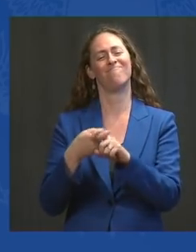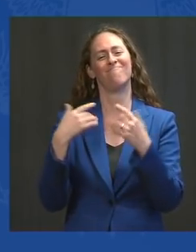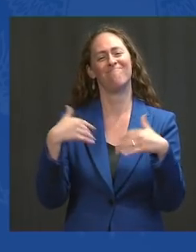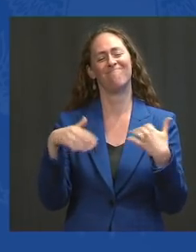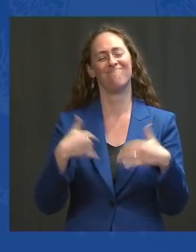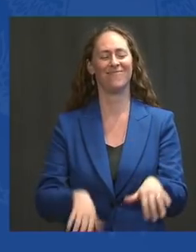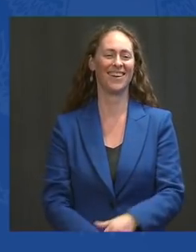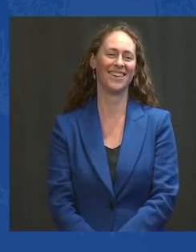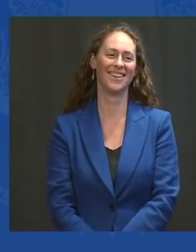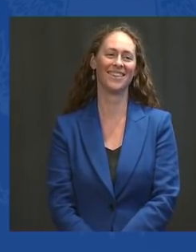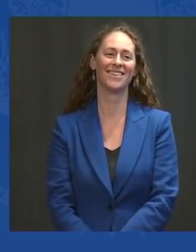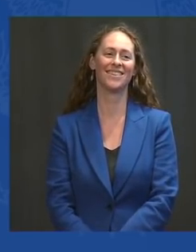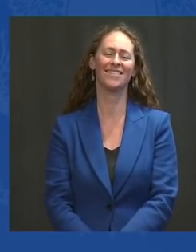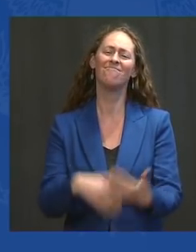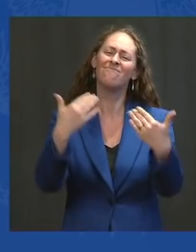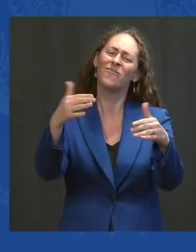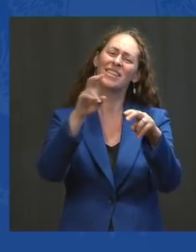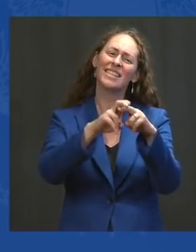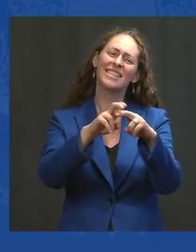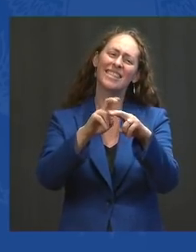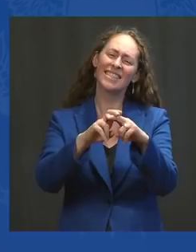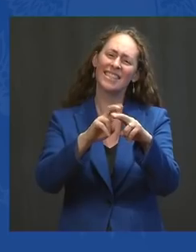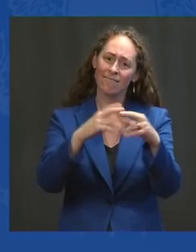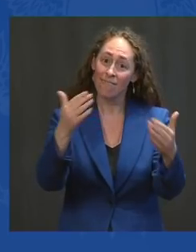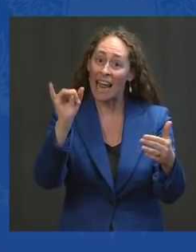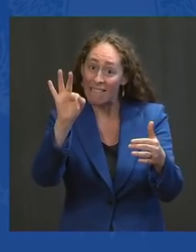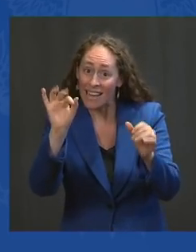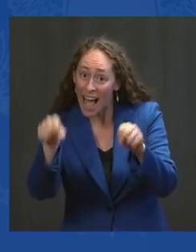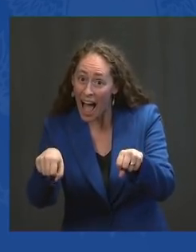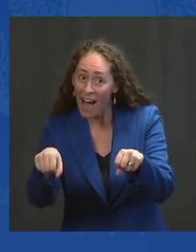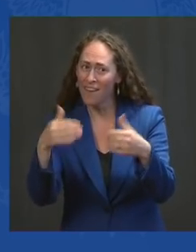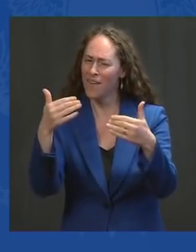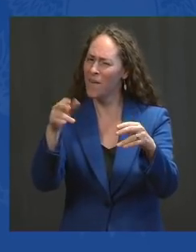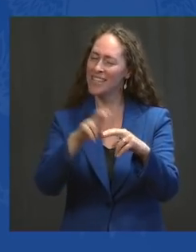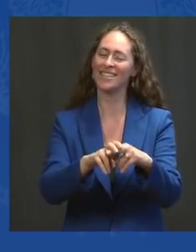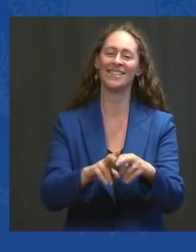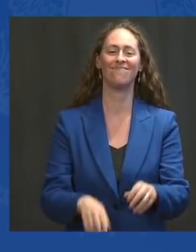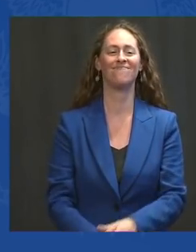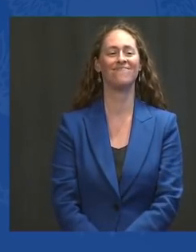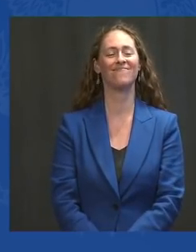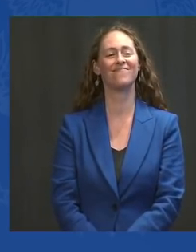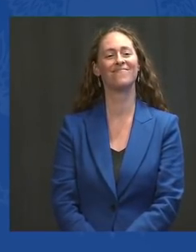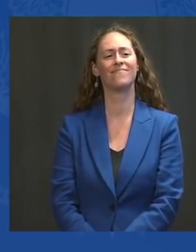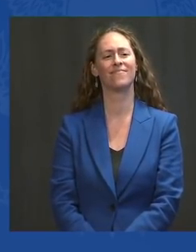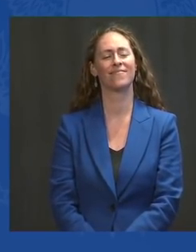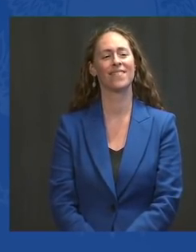Please have a seat if you have one. I -- let me begin by saying I used to be important.